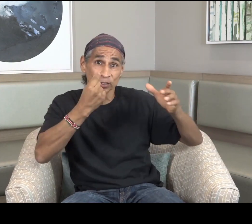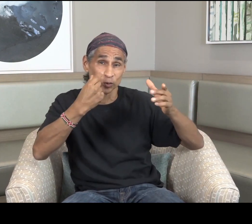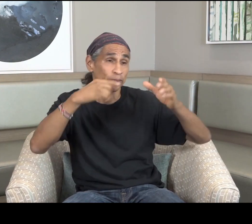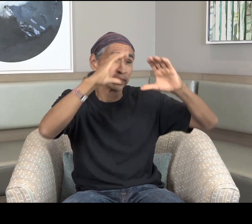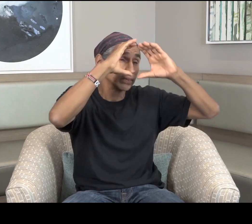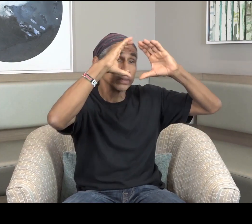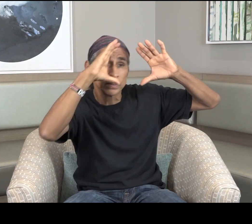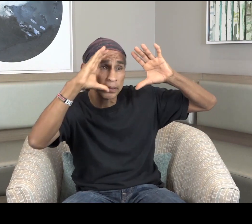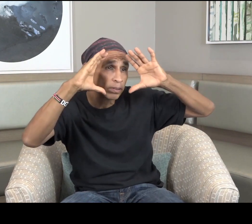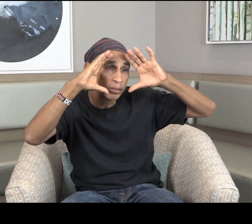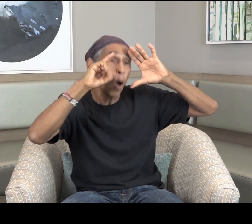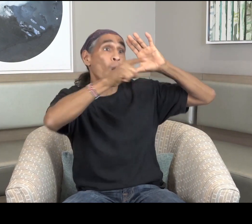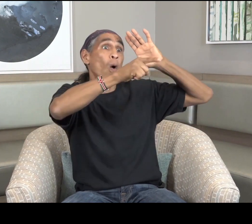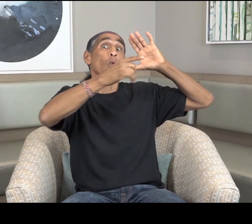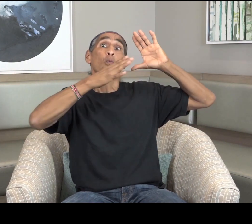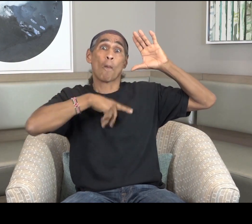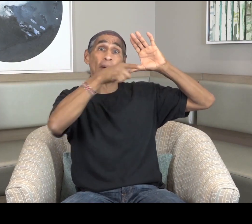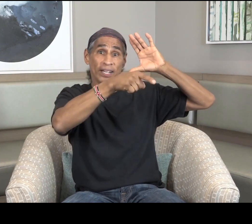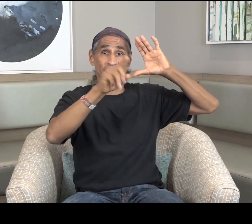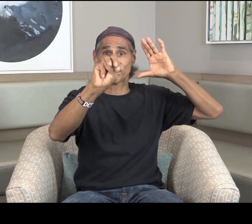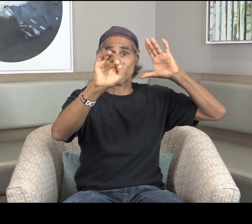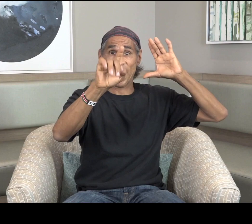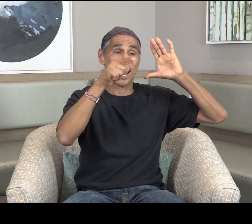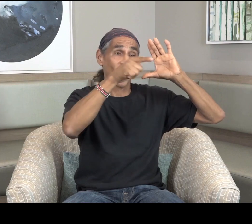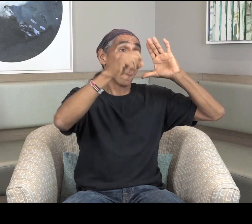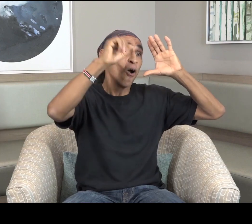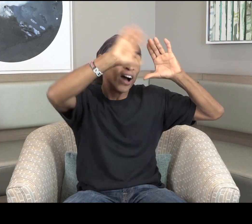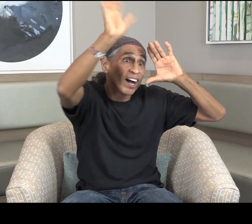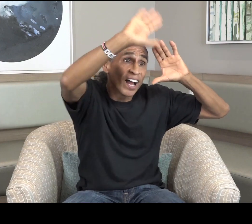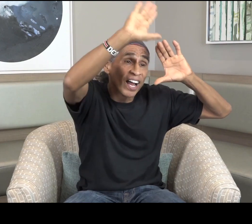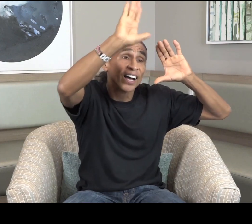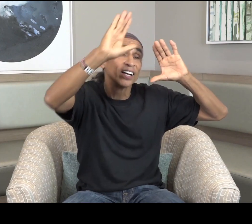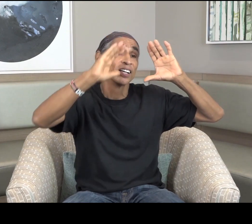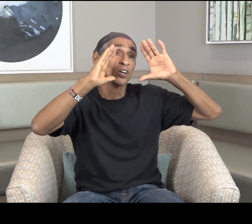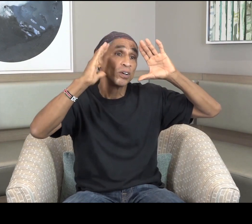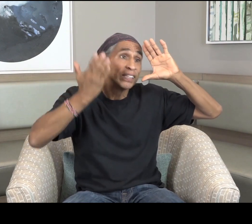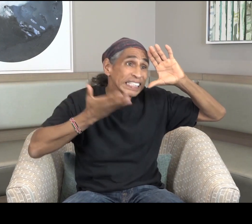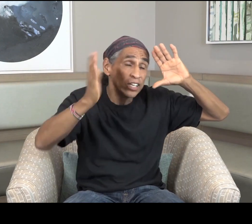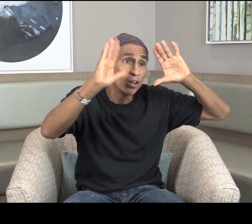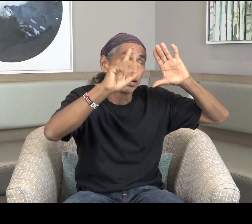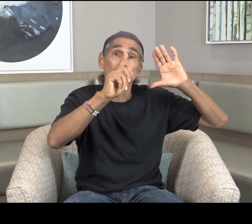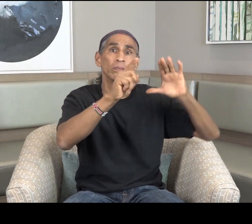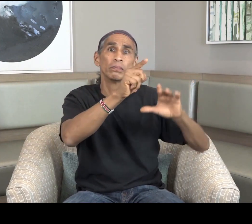So we knocked on the glass window, we saw the maid was in there and we waving to the maid,